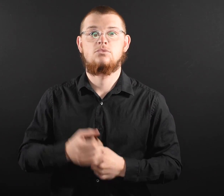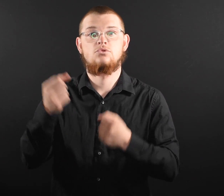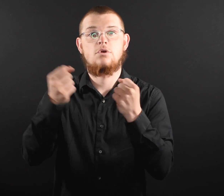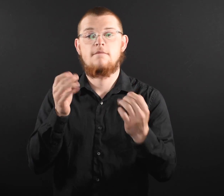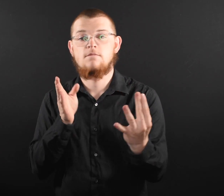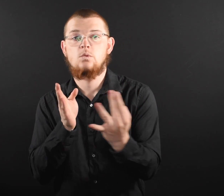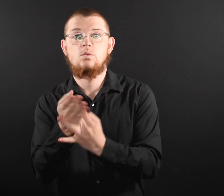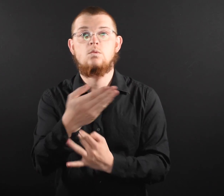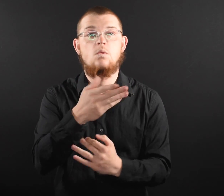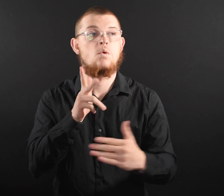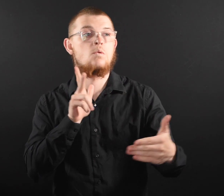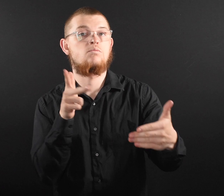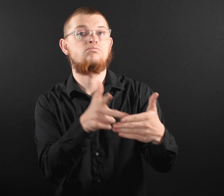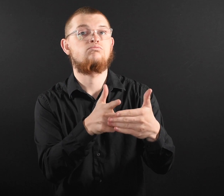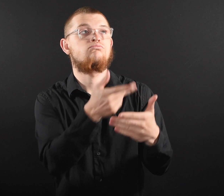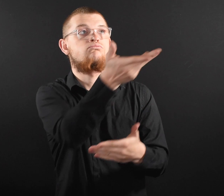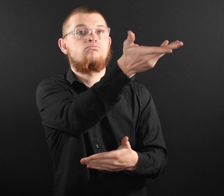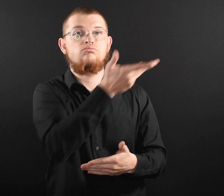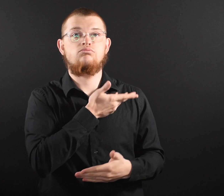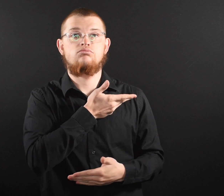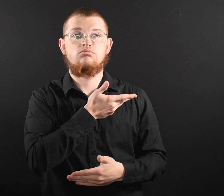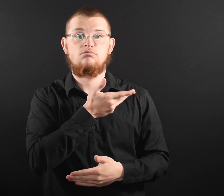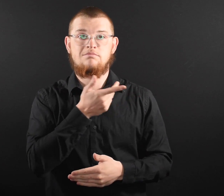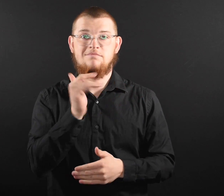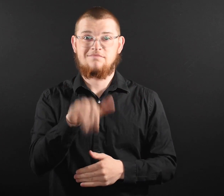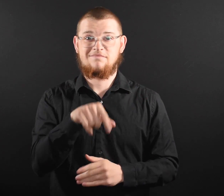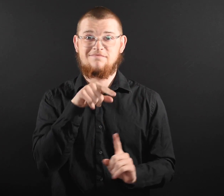Drive-through and curbside delivery service are encouraged.